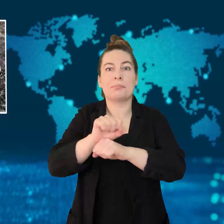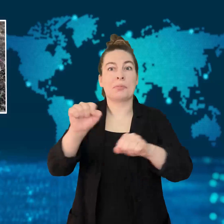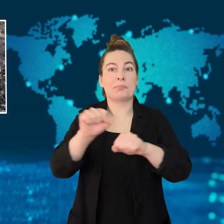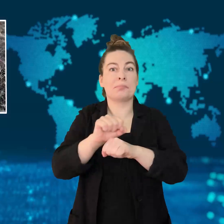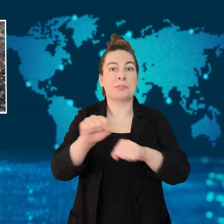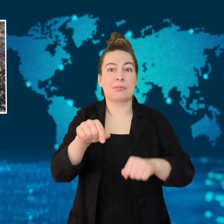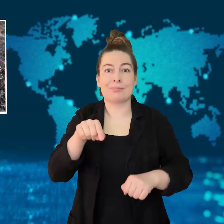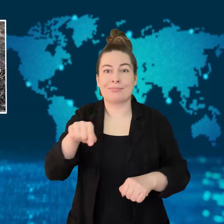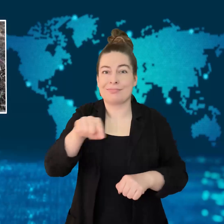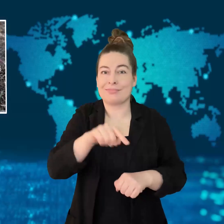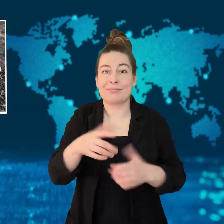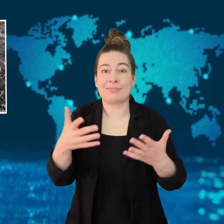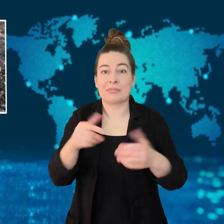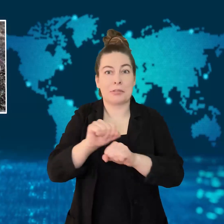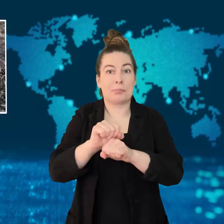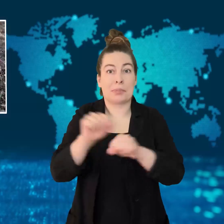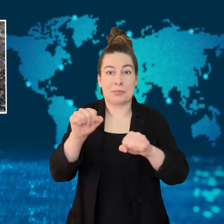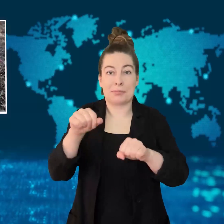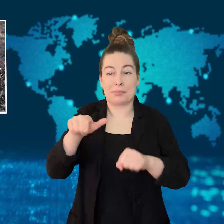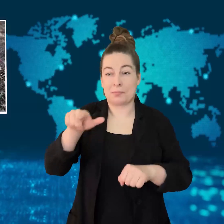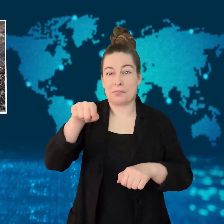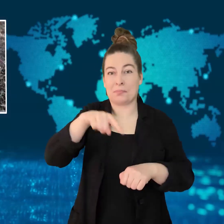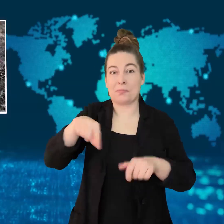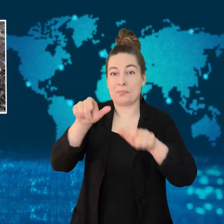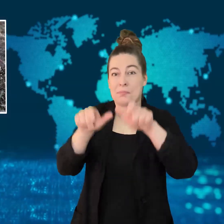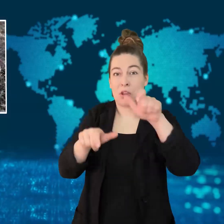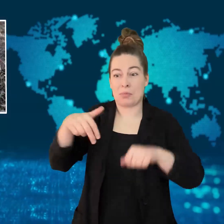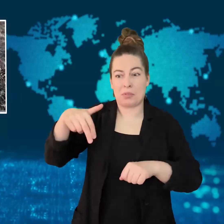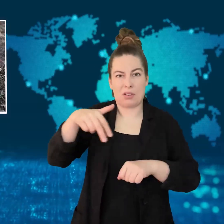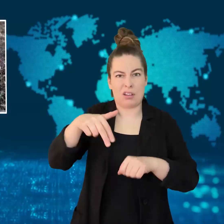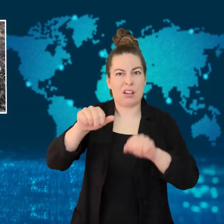they are able to track down the explosives